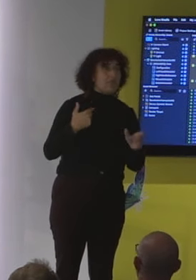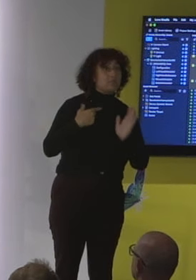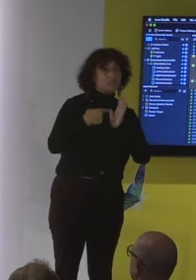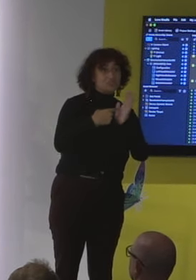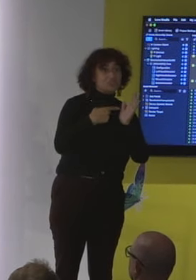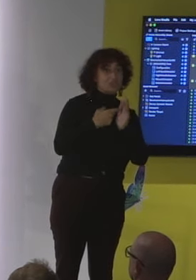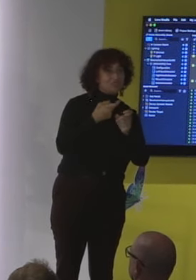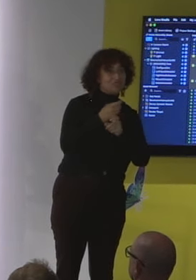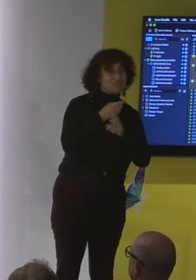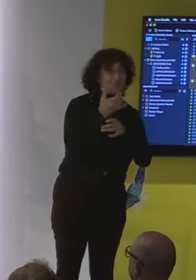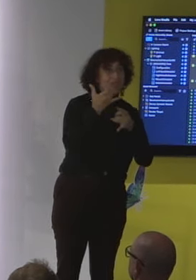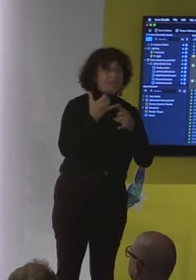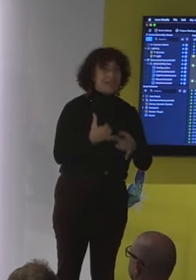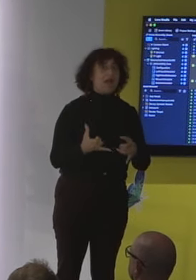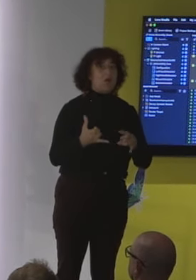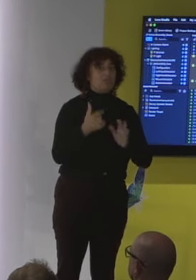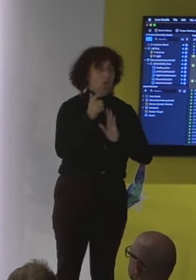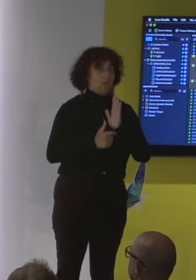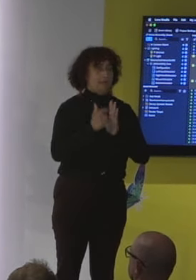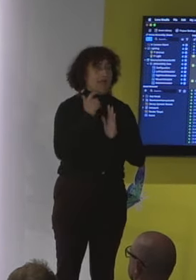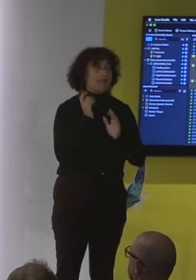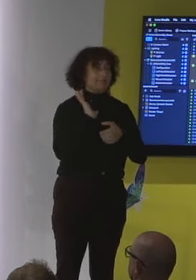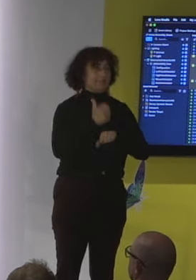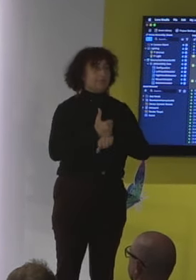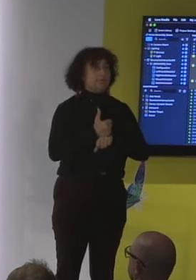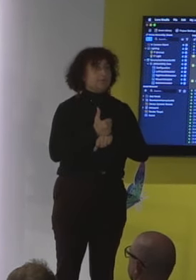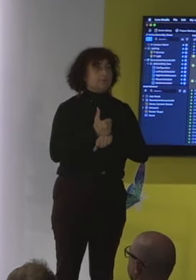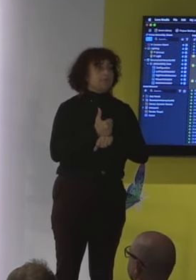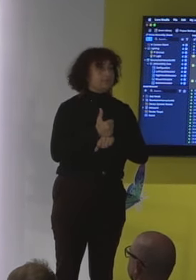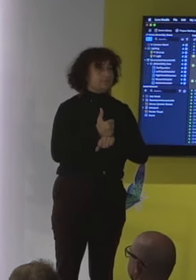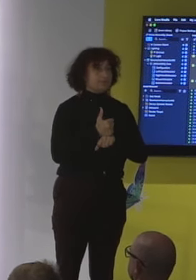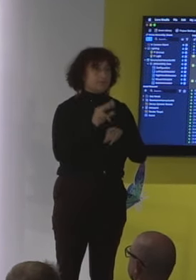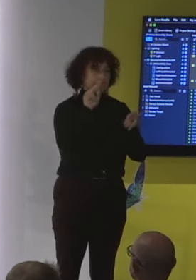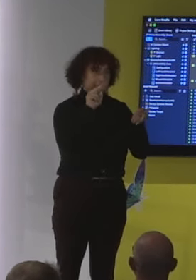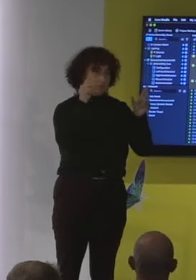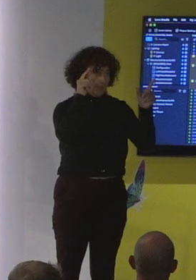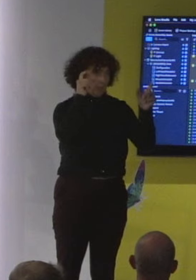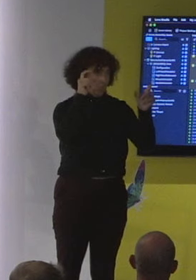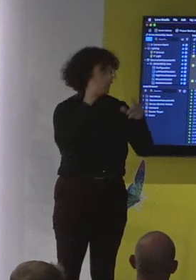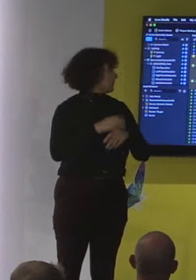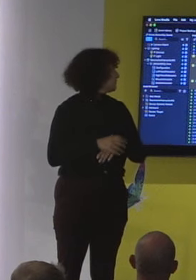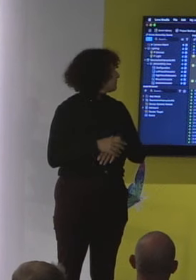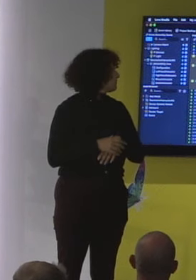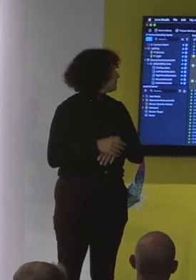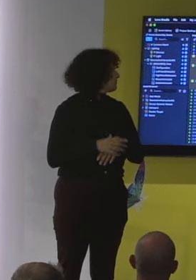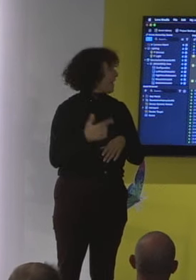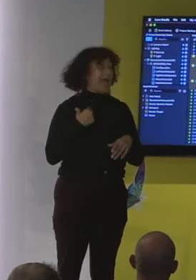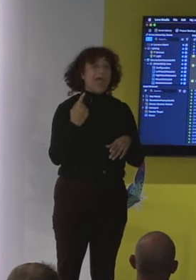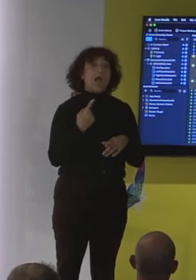So, right now, by default, it's set into simulation mode Spectacles. I always like to switch us